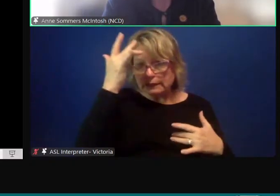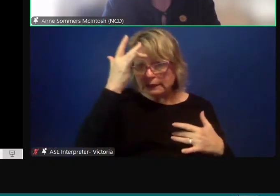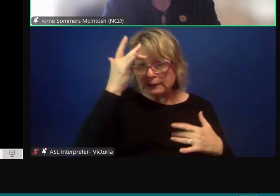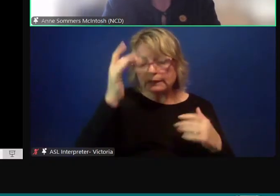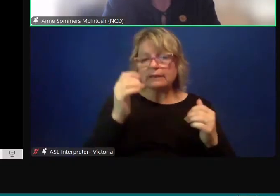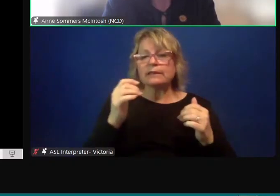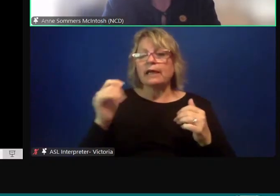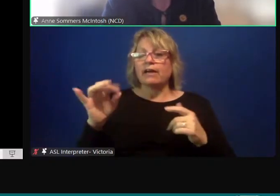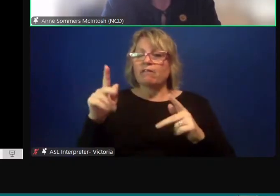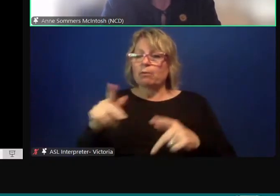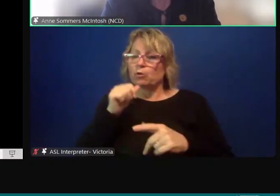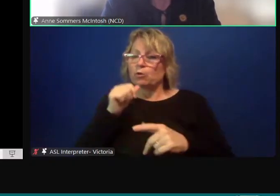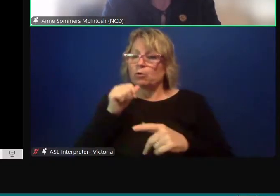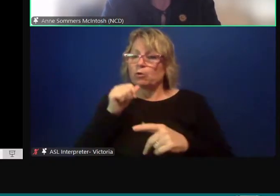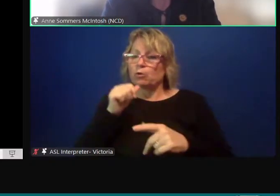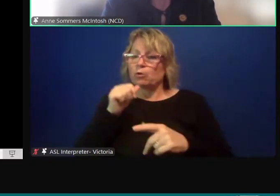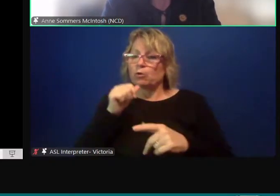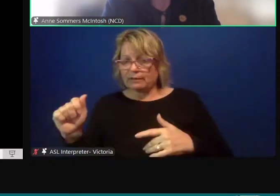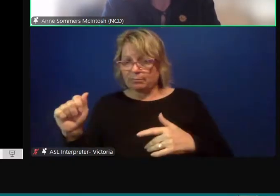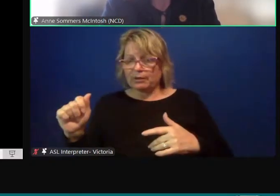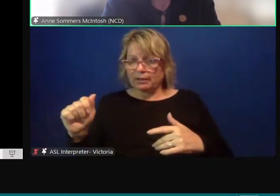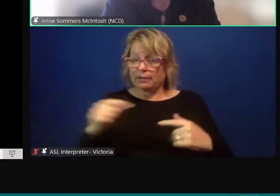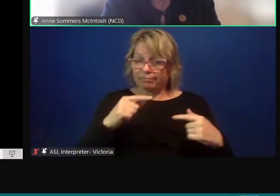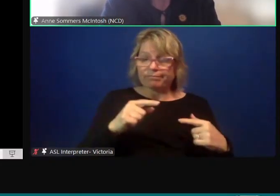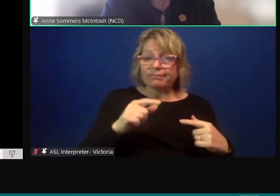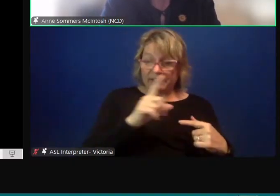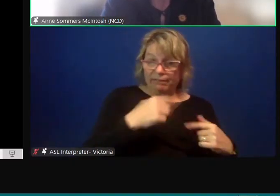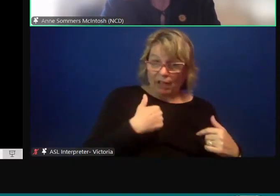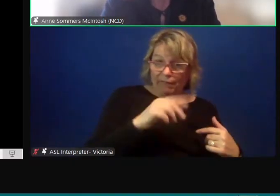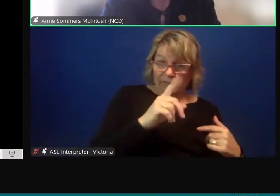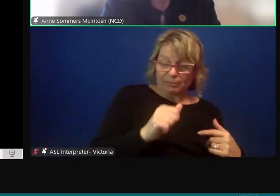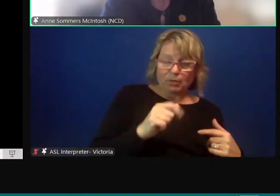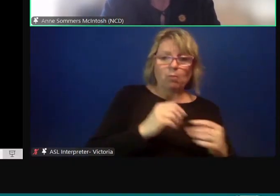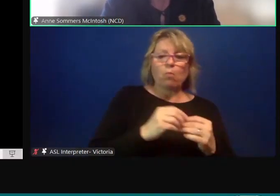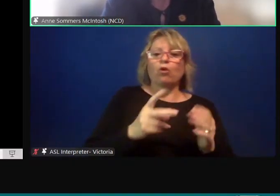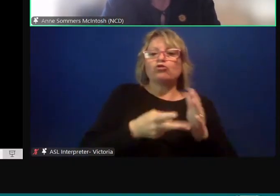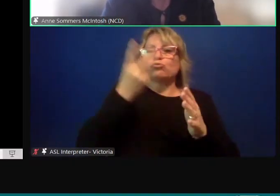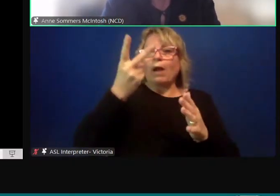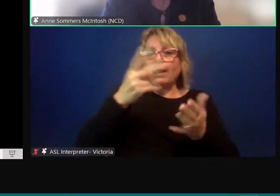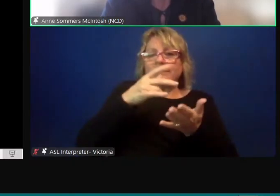disabilities. You're more than 20 times to be obese than those without disabilities.